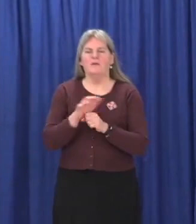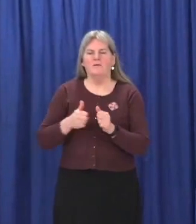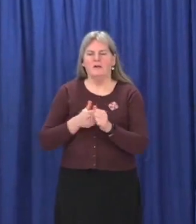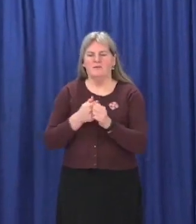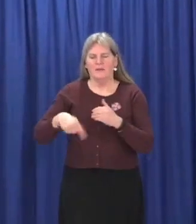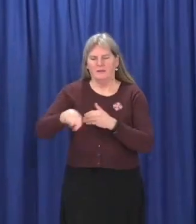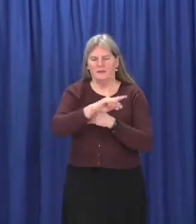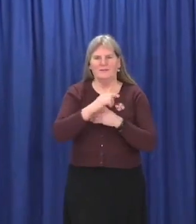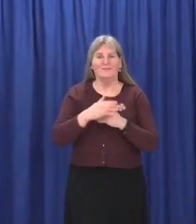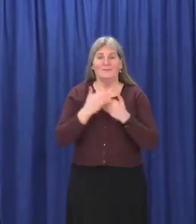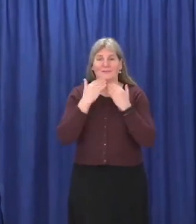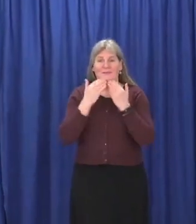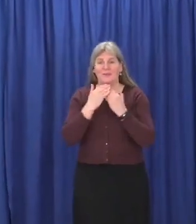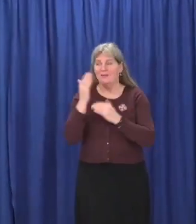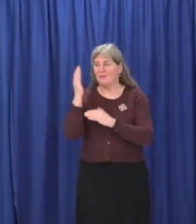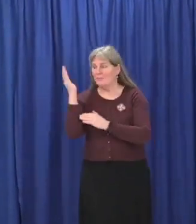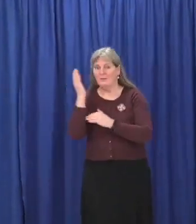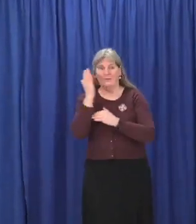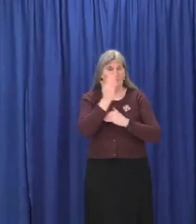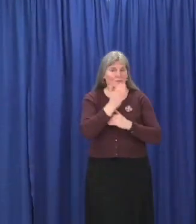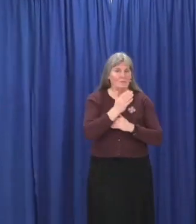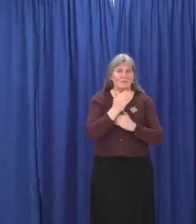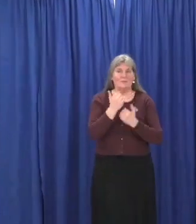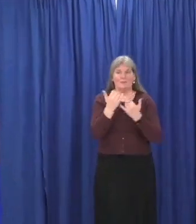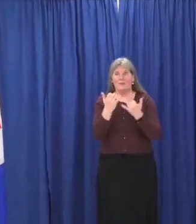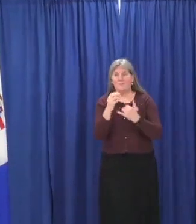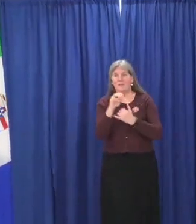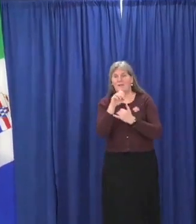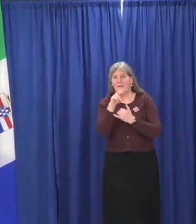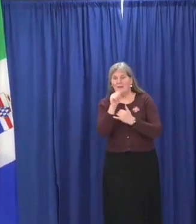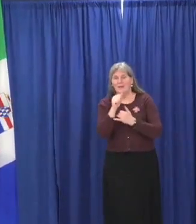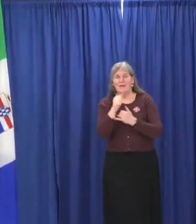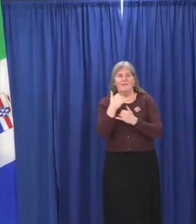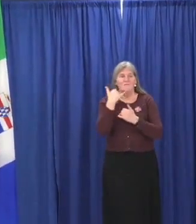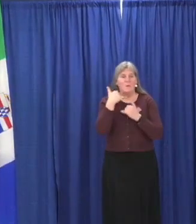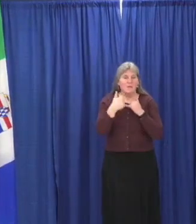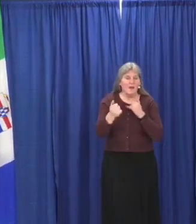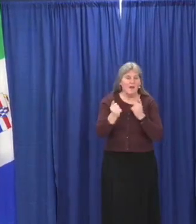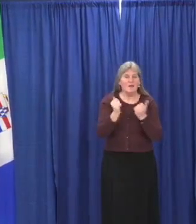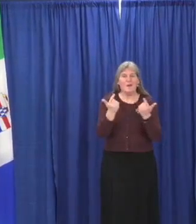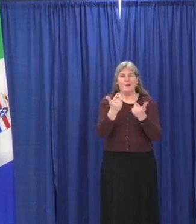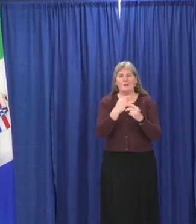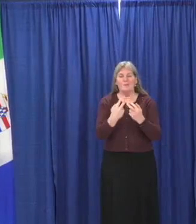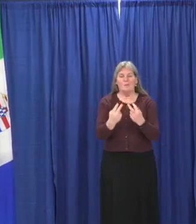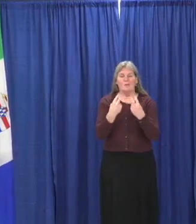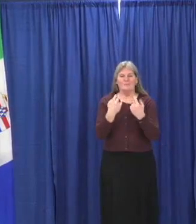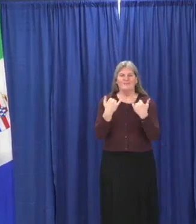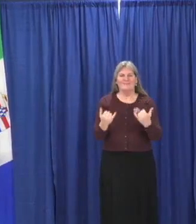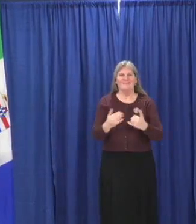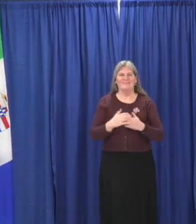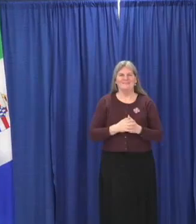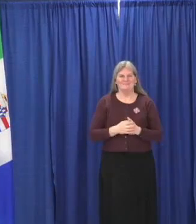Thank you again to our speakers, to the media in the room and on the phone lines, and everyone who tuned in to watch live over Facebook.